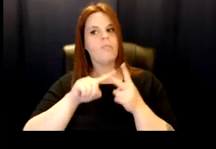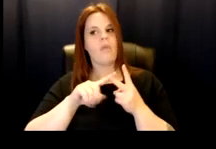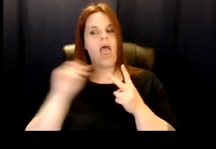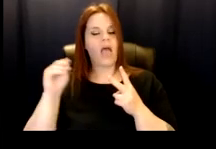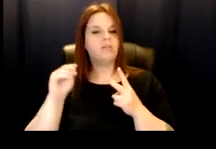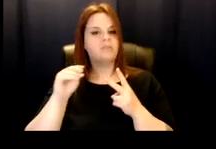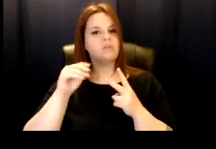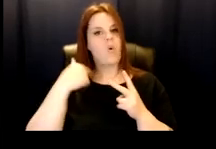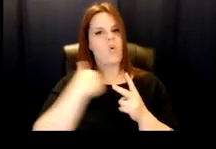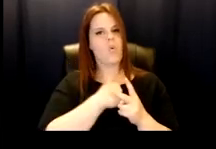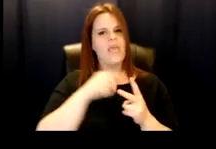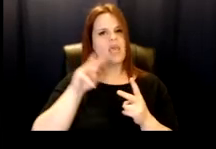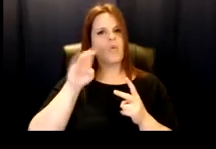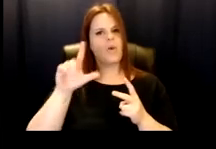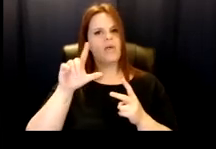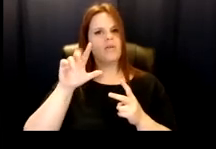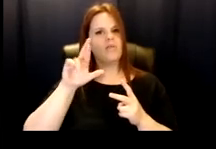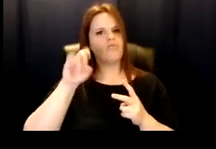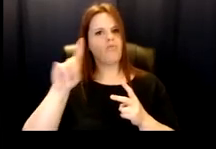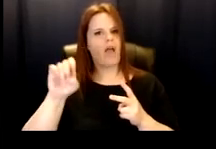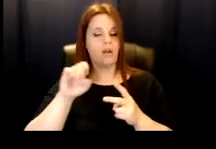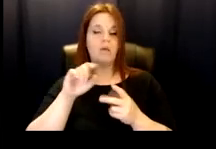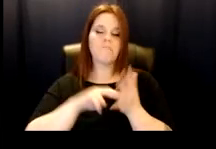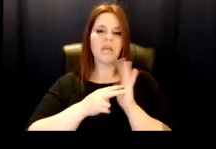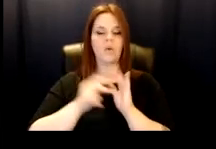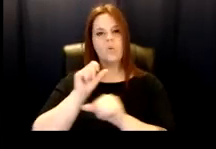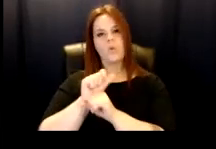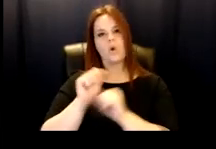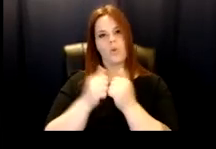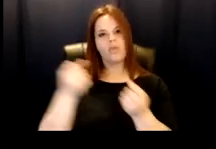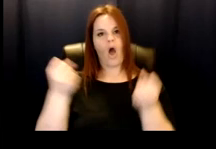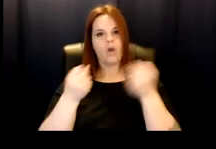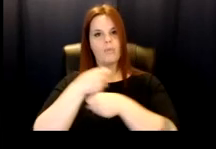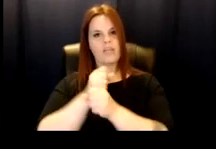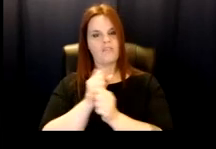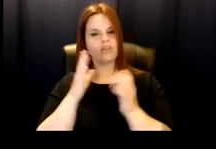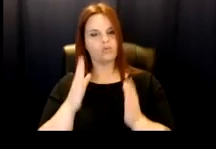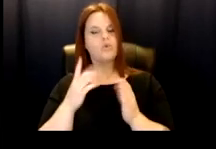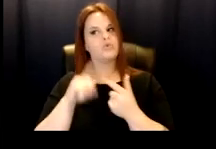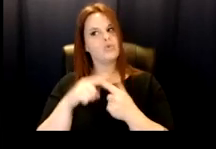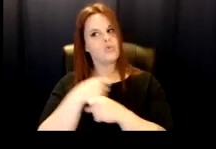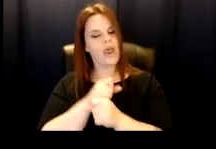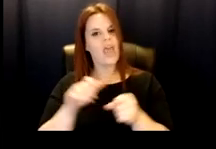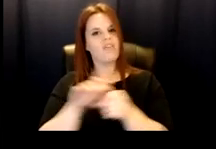manufacturers to make fully accessible, fully autonomous vehicles. We work to increase the